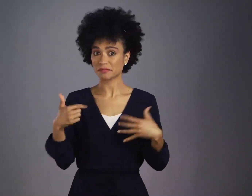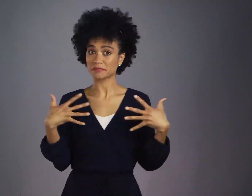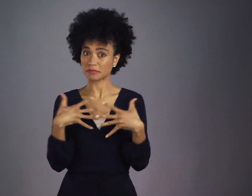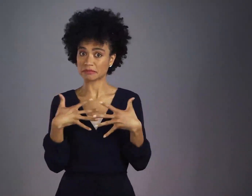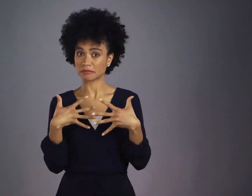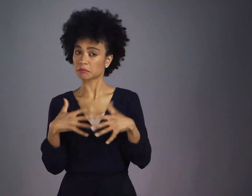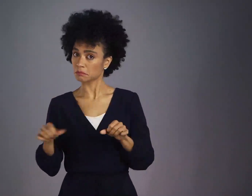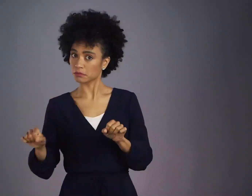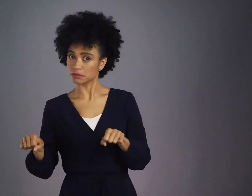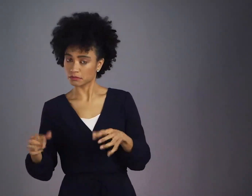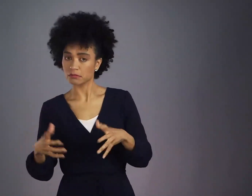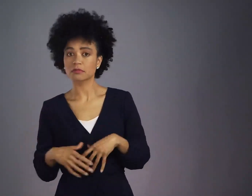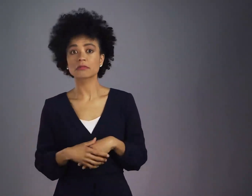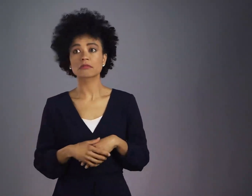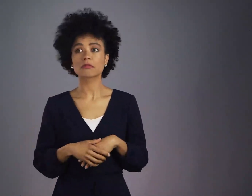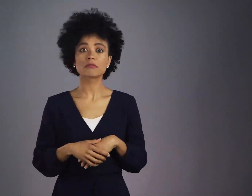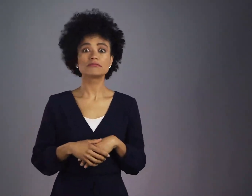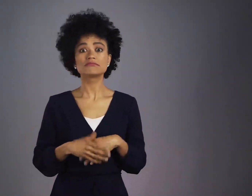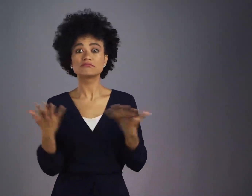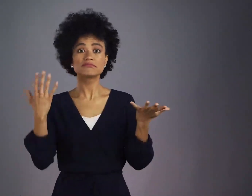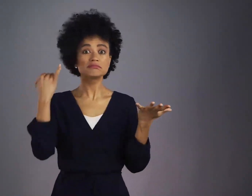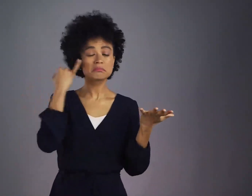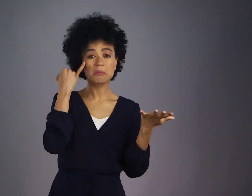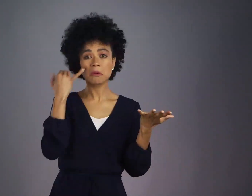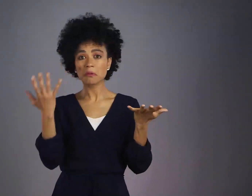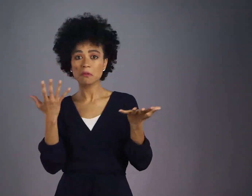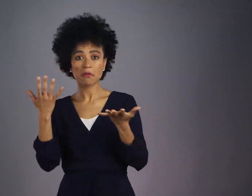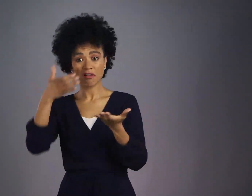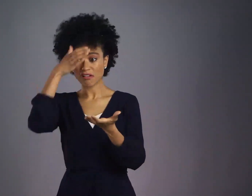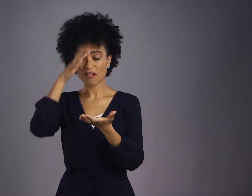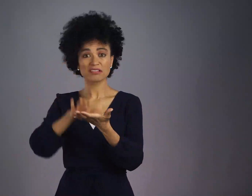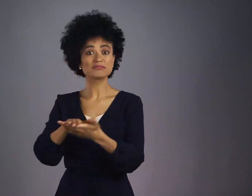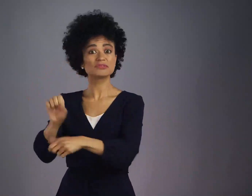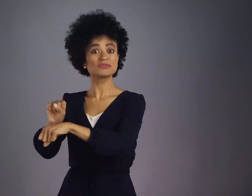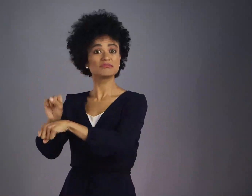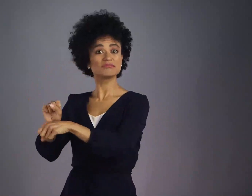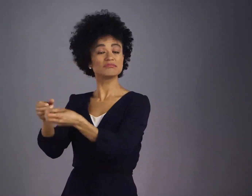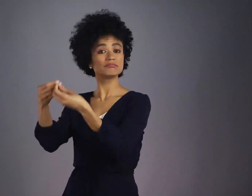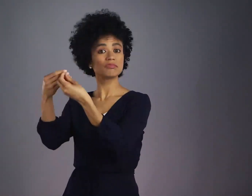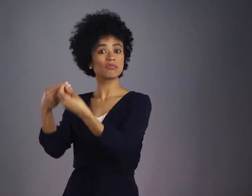There is another paralyzing fear. You may be afraid your husband will lose his position;